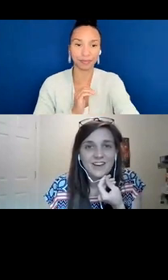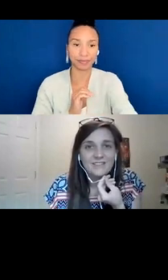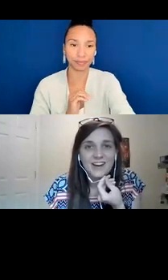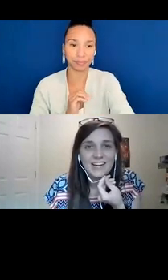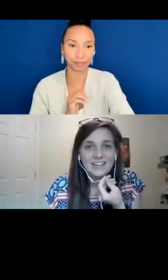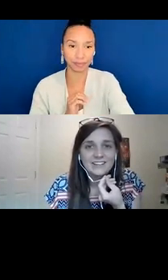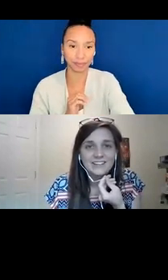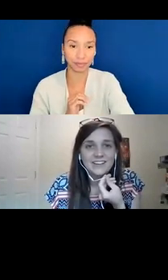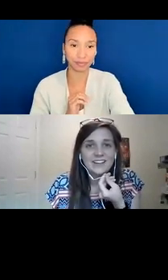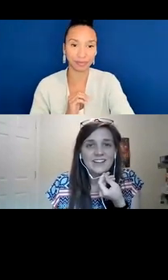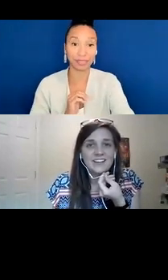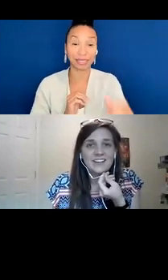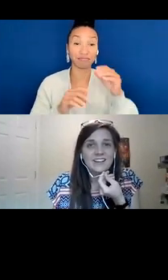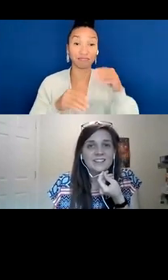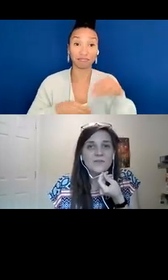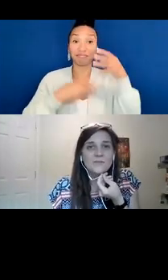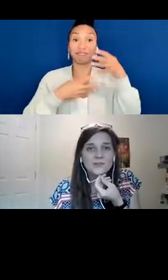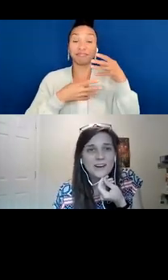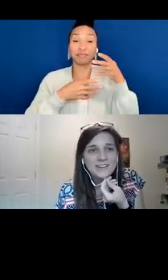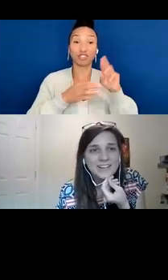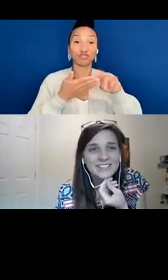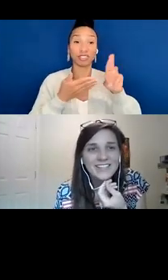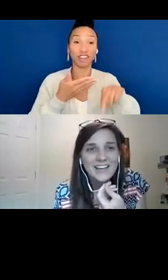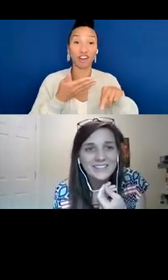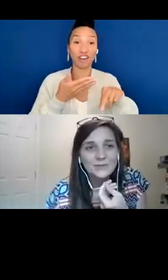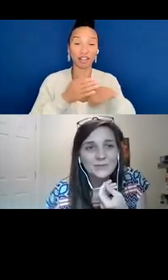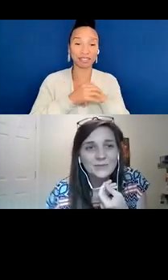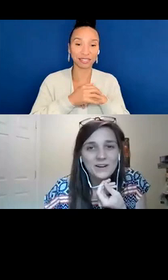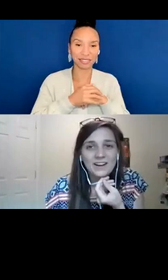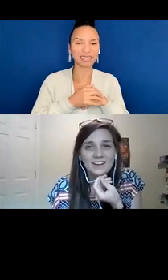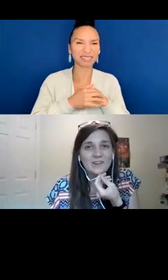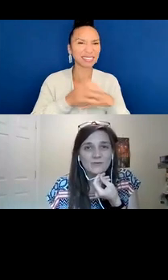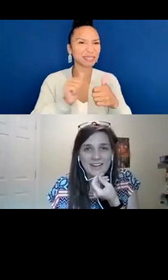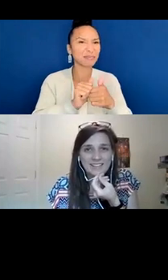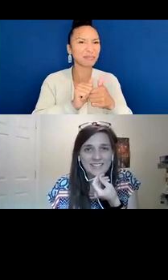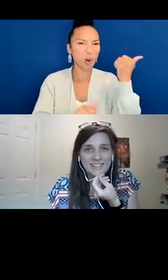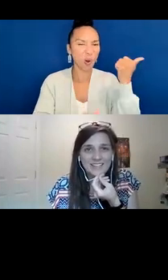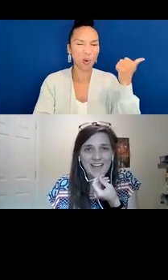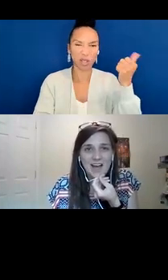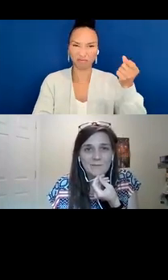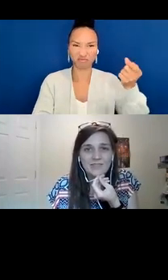All righty, so the majority of us got this one right.